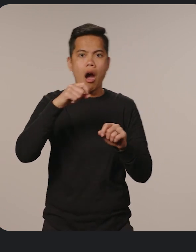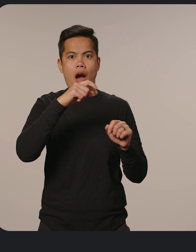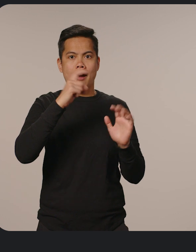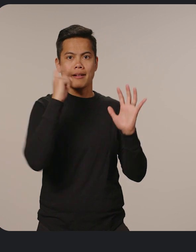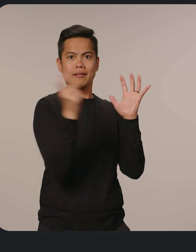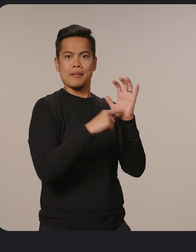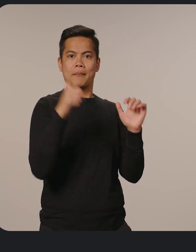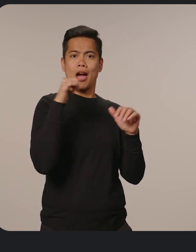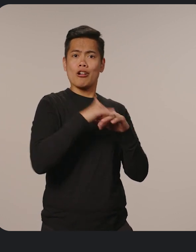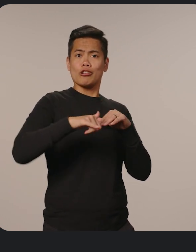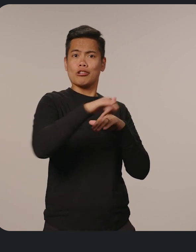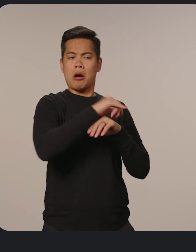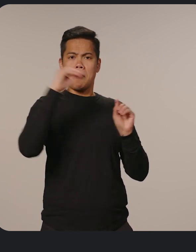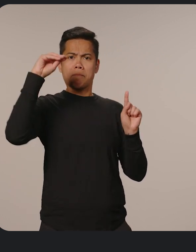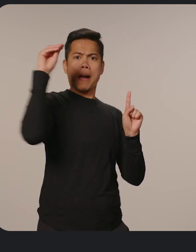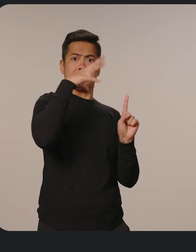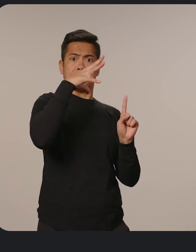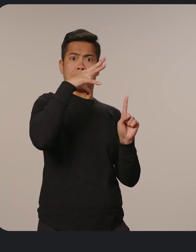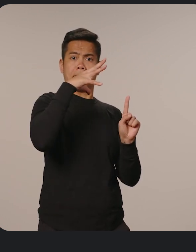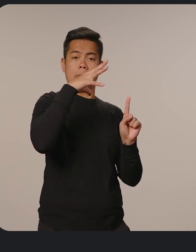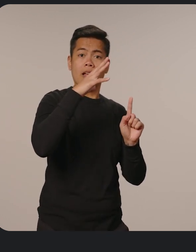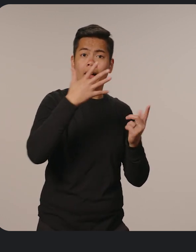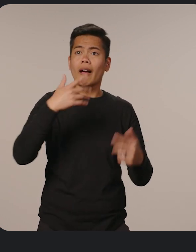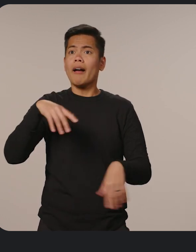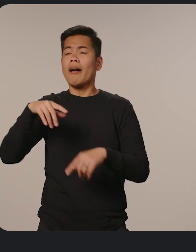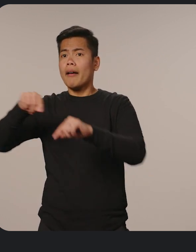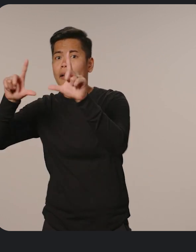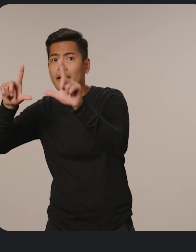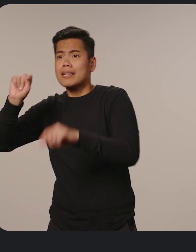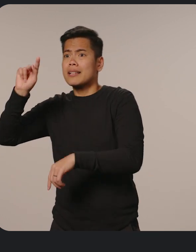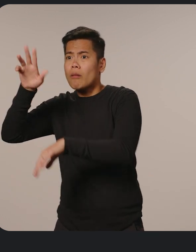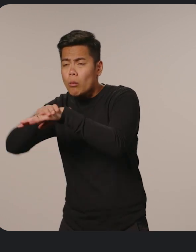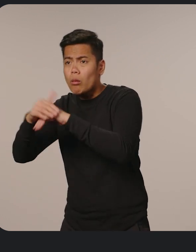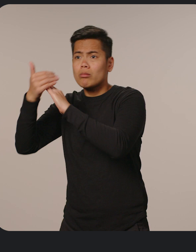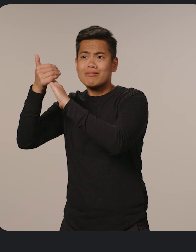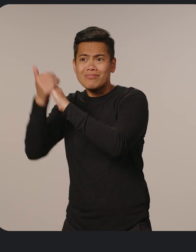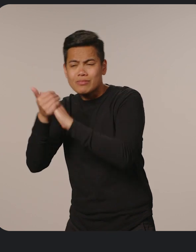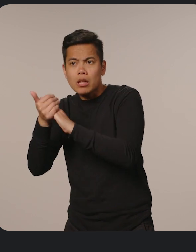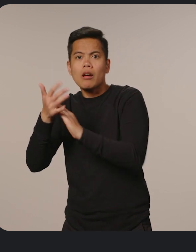Or a detection alert automation, where, if an unfamiliar face is detected near an open door,